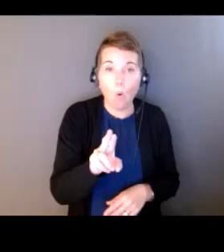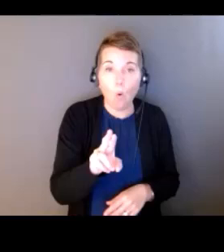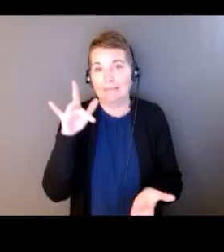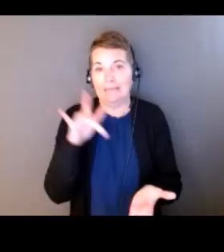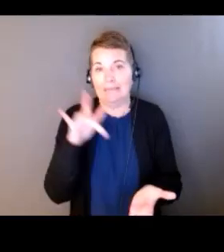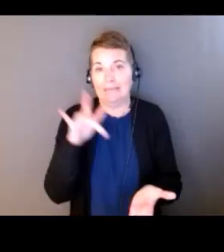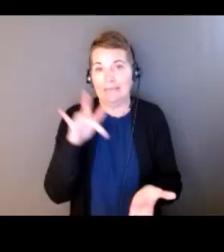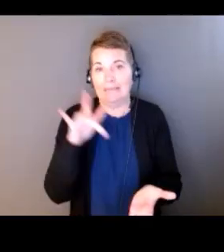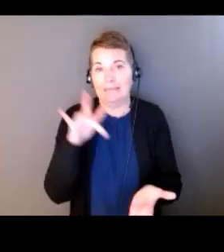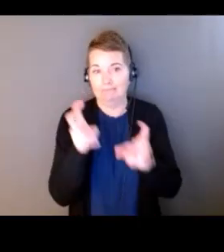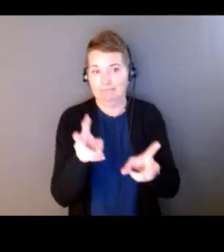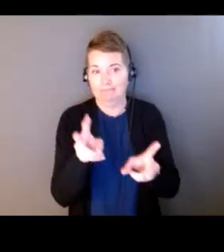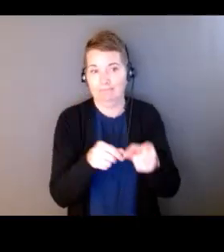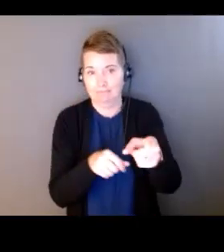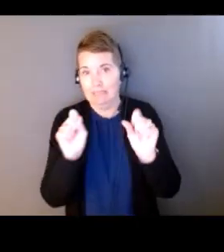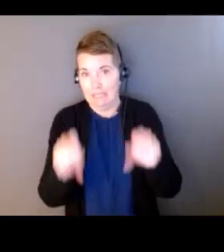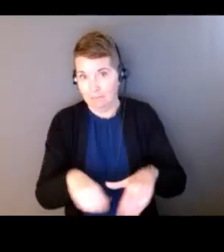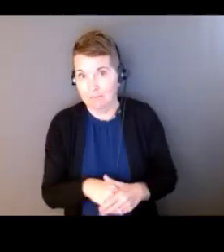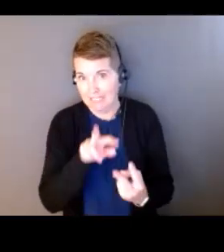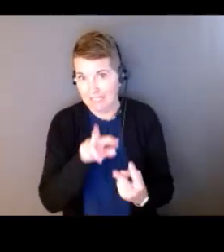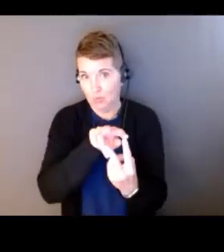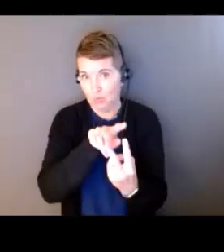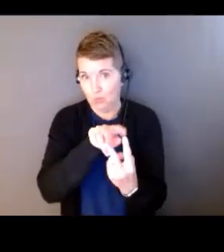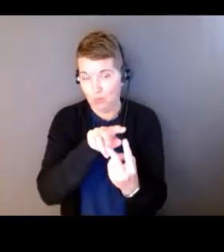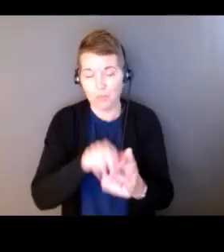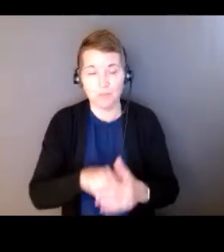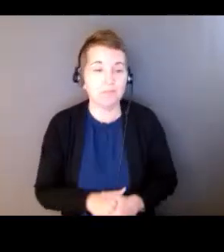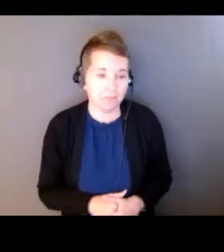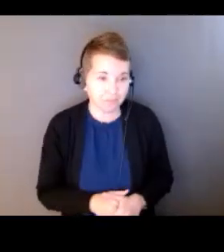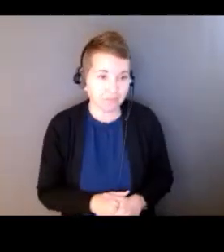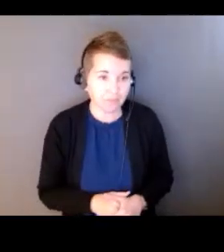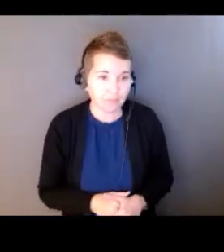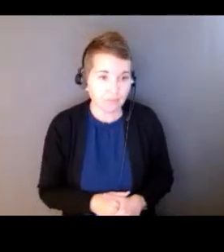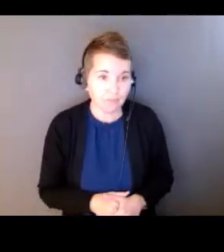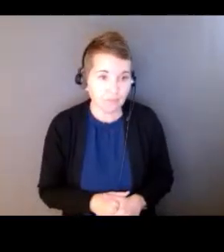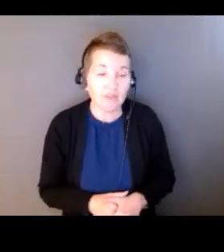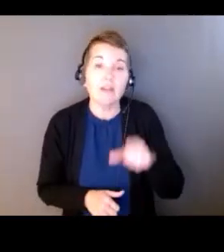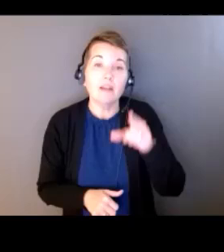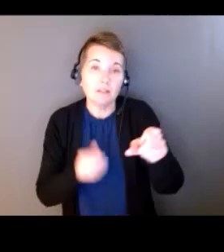Applicants will also be asked to download, fill in, and upload an appendices document